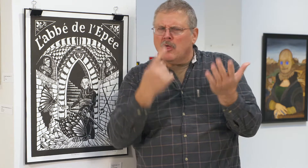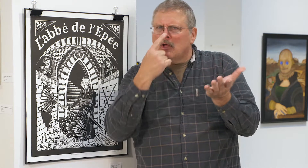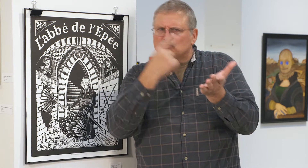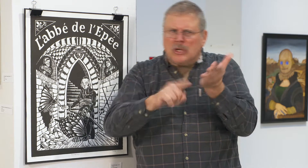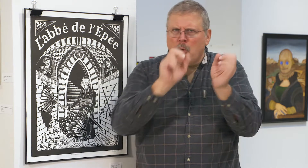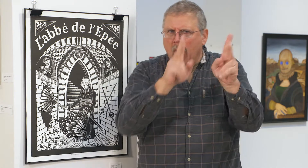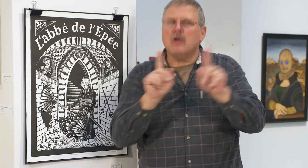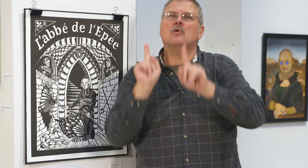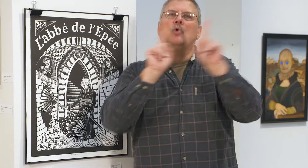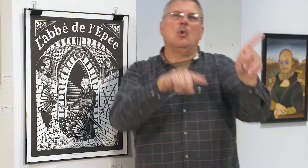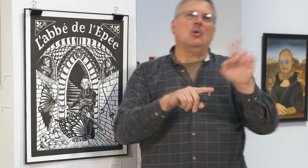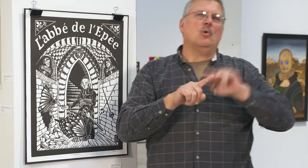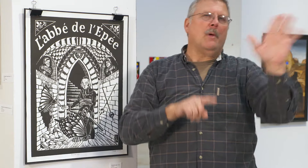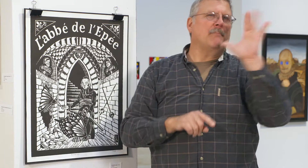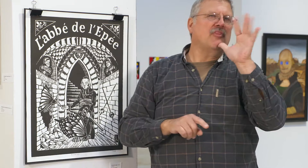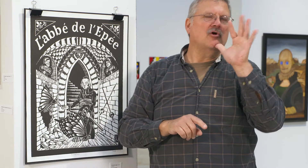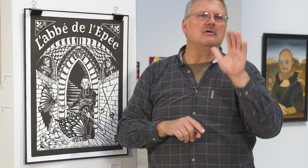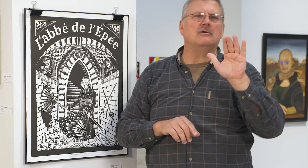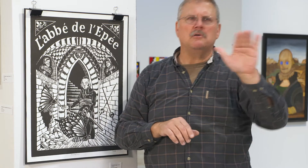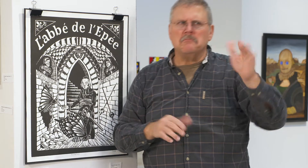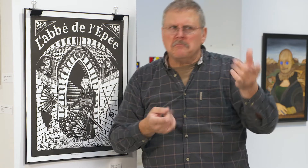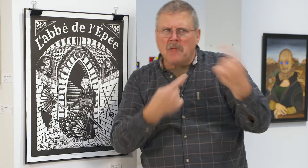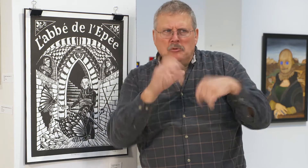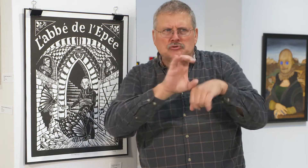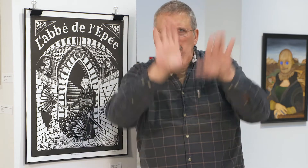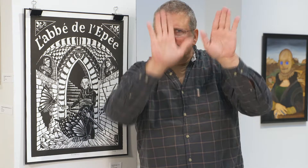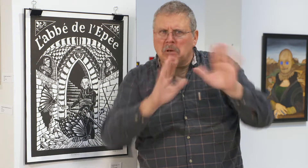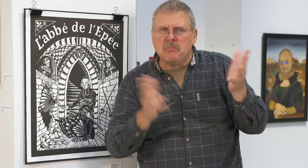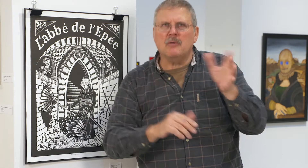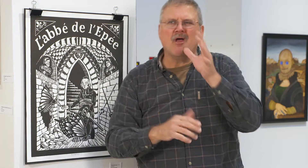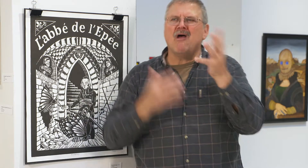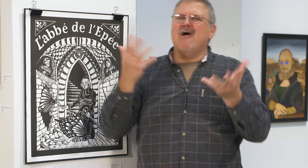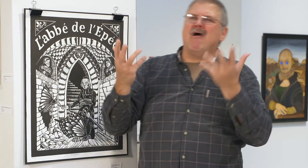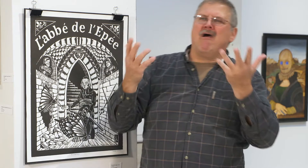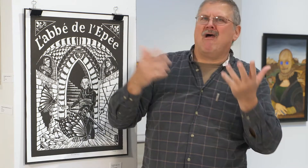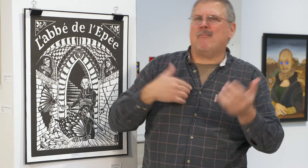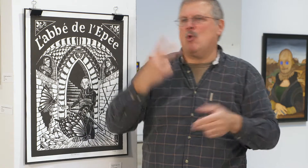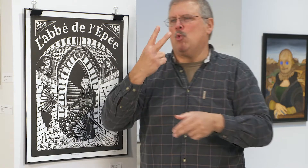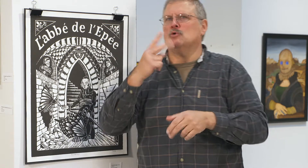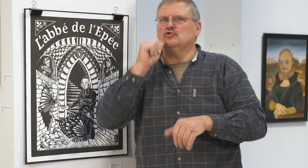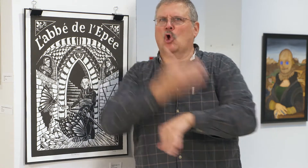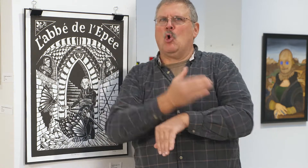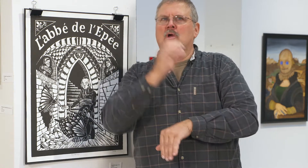De l'Épée noticed one family did not go to church, so he went to visit the family and asked the mother why they didn't go to church.